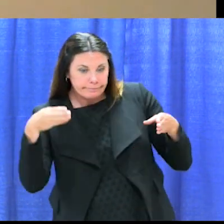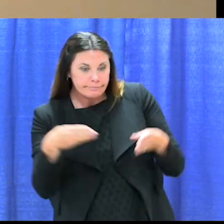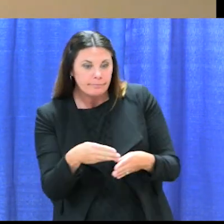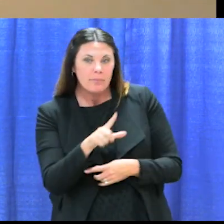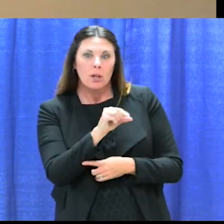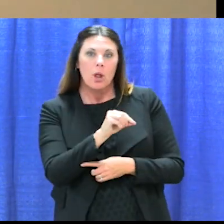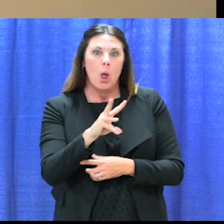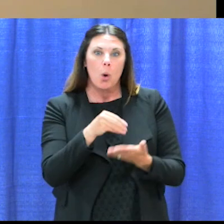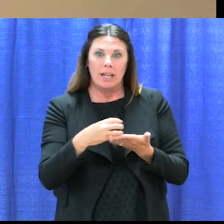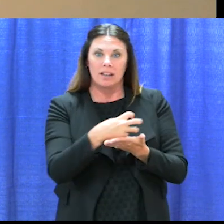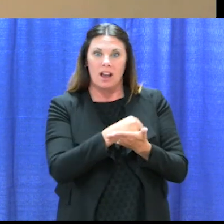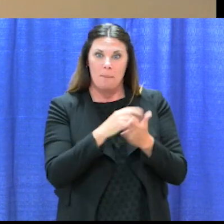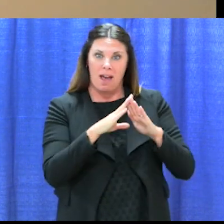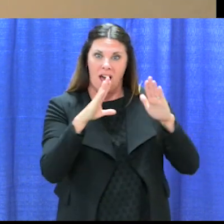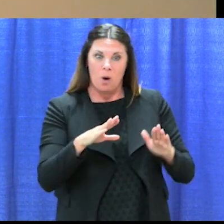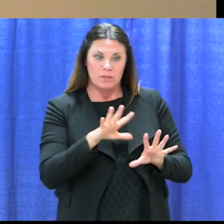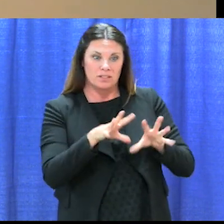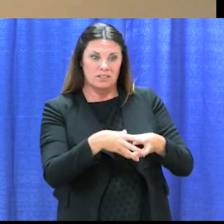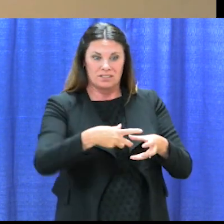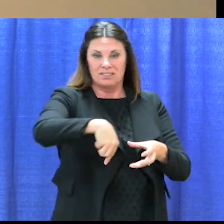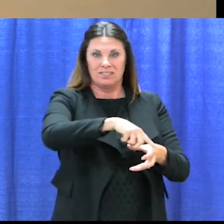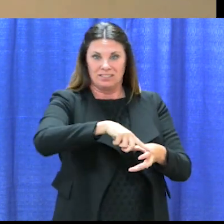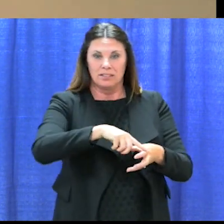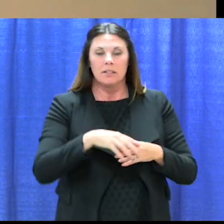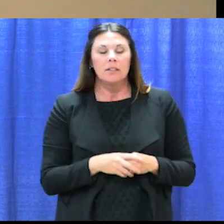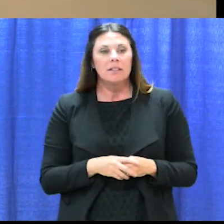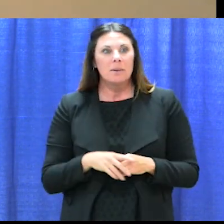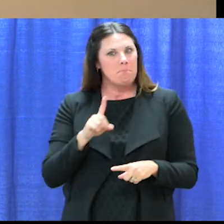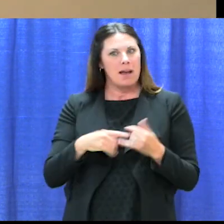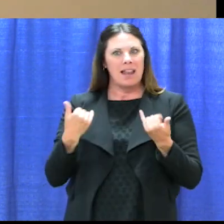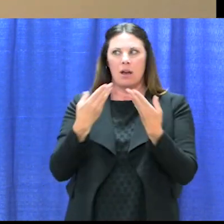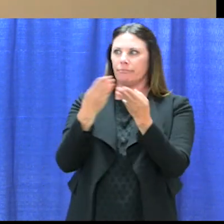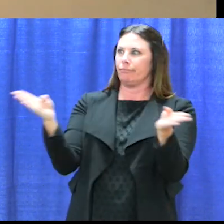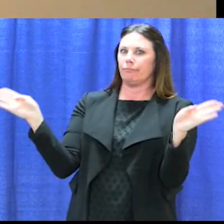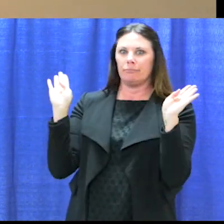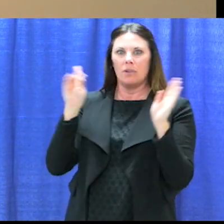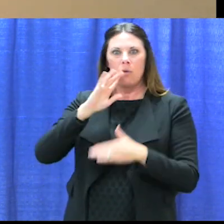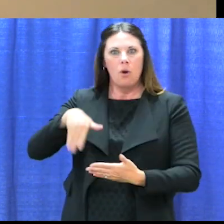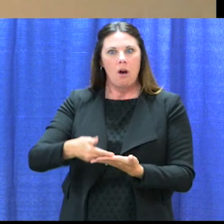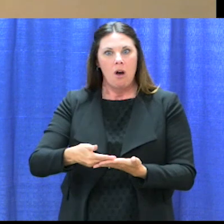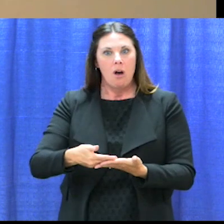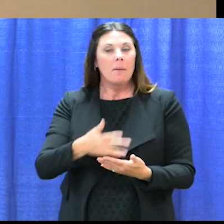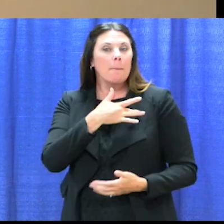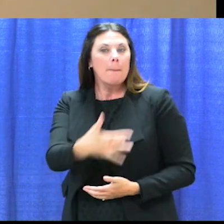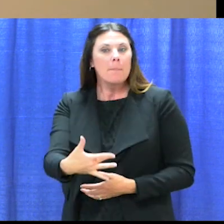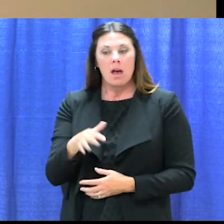The price for internet essentials the normal price not under these circumstances is $9.95 per month.